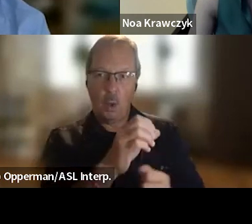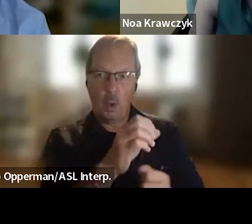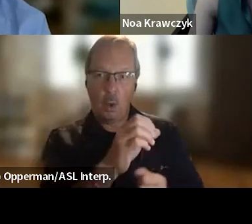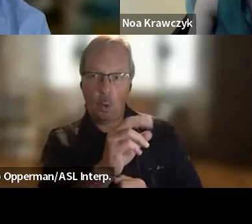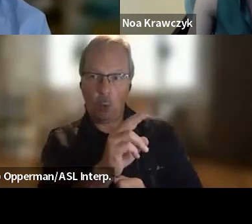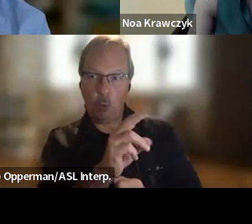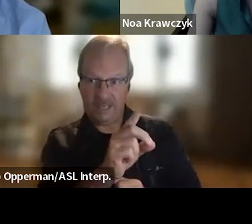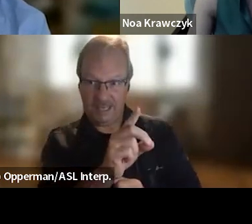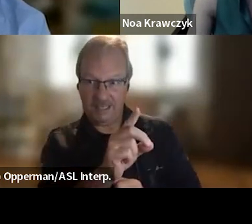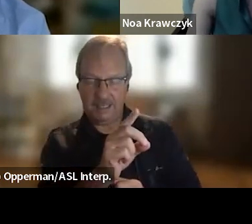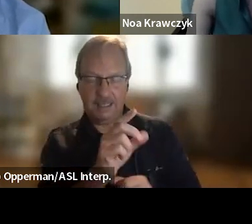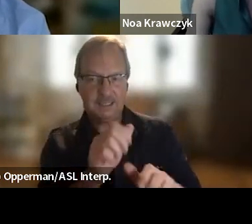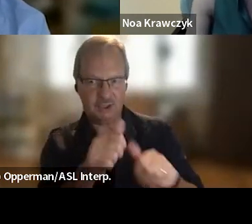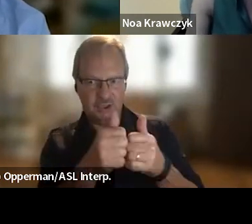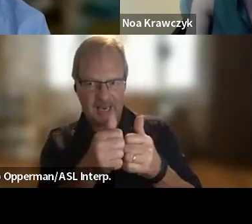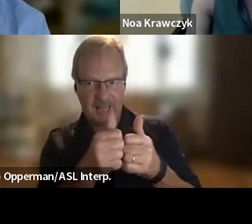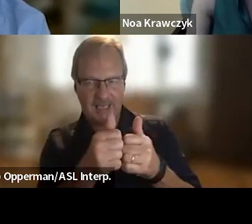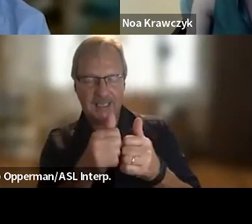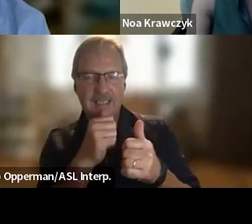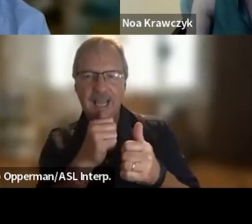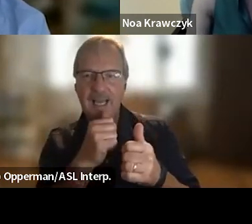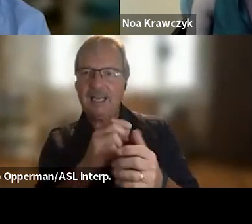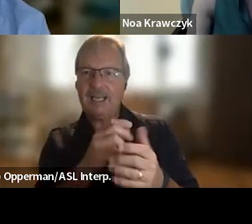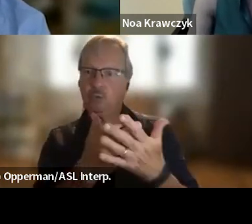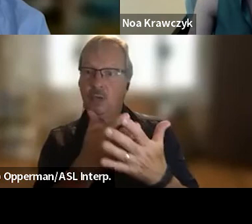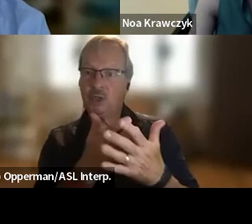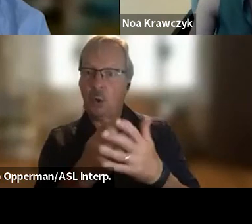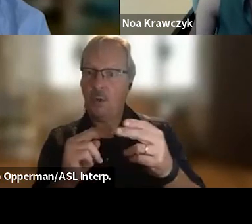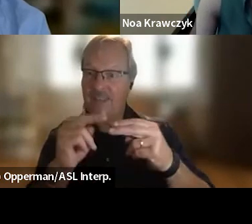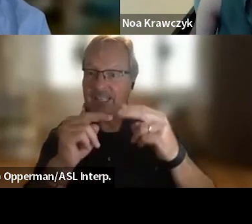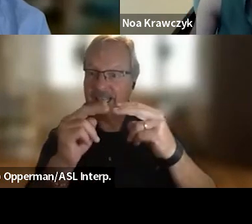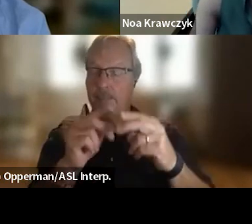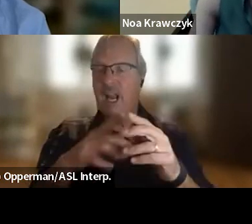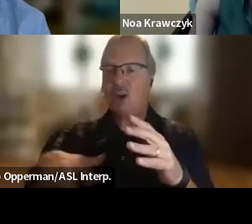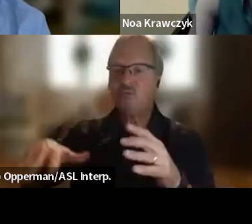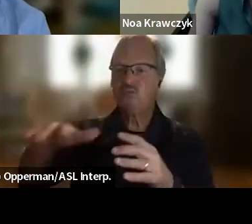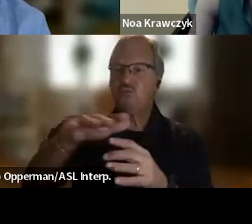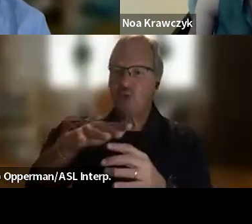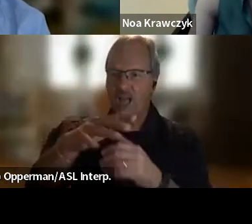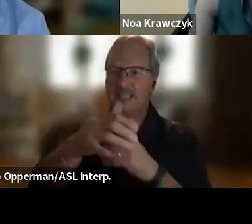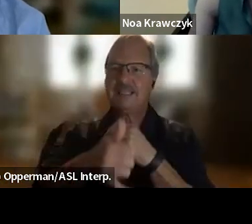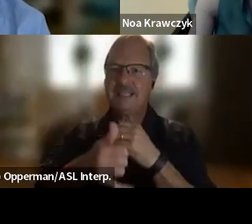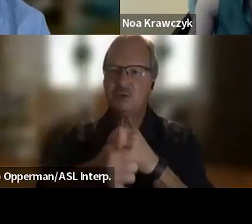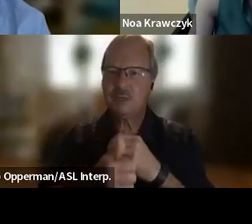that's not only in correctional facilities, but really we're seeing across the country and in substance use treatment more broadly.